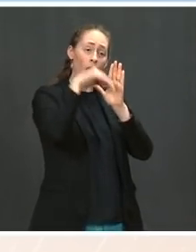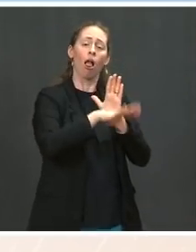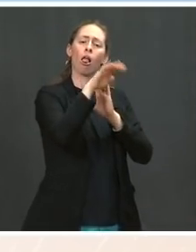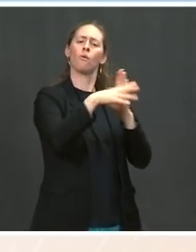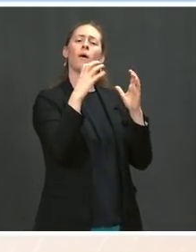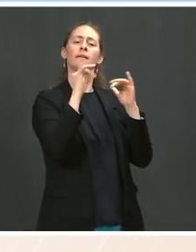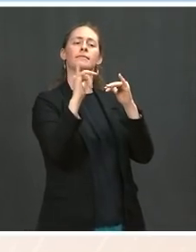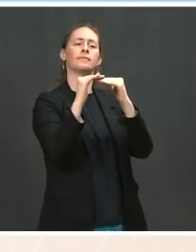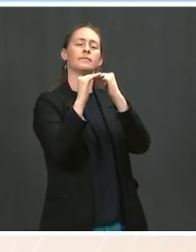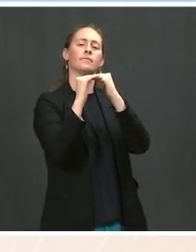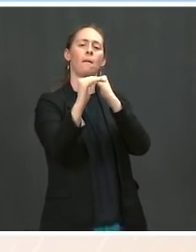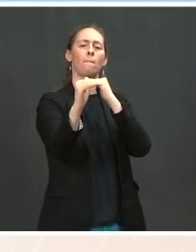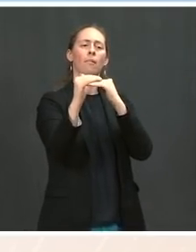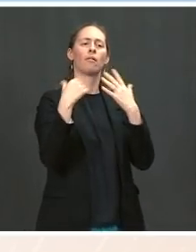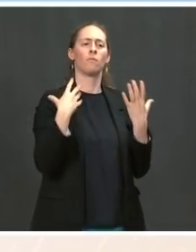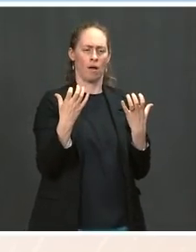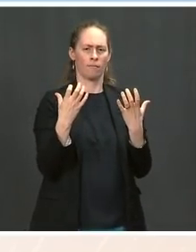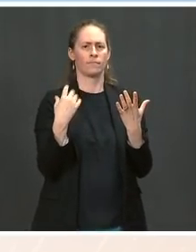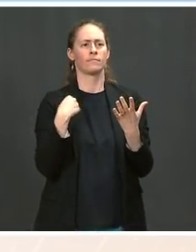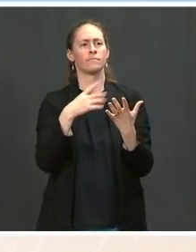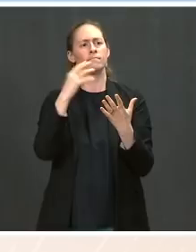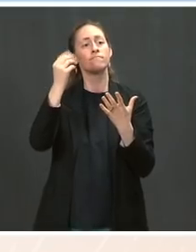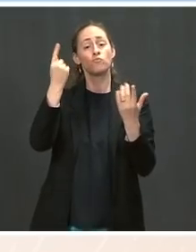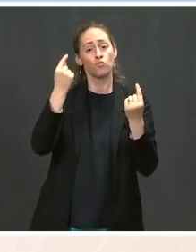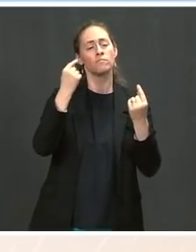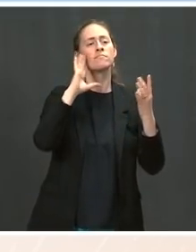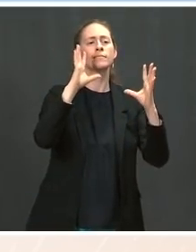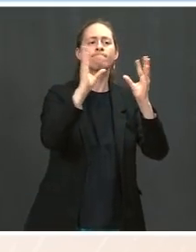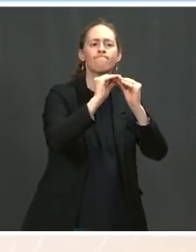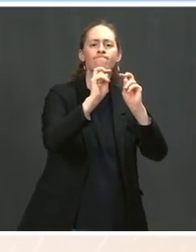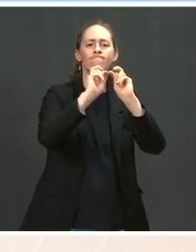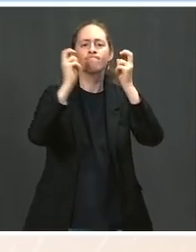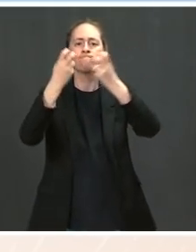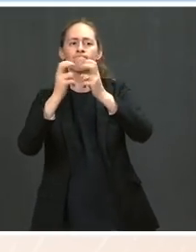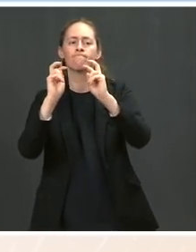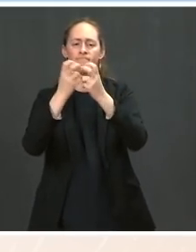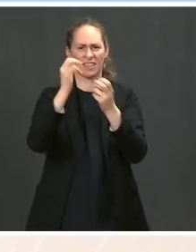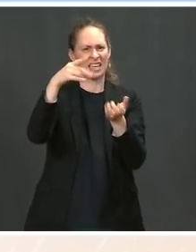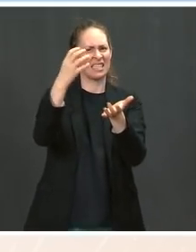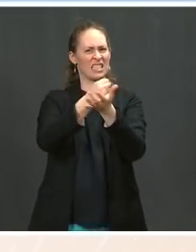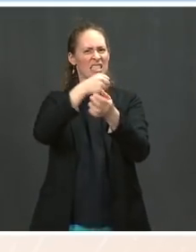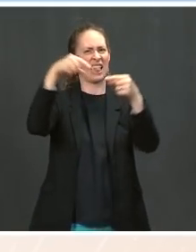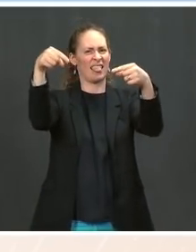having a summit would be an opportunity to discuss areas where we agree and can work together,